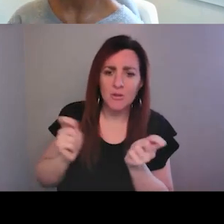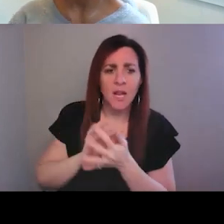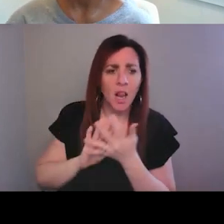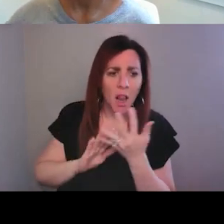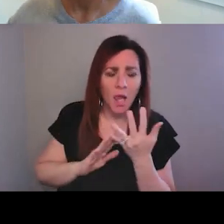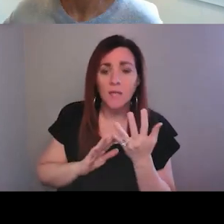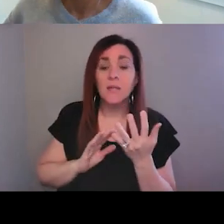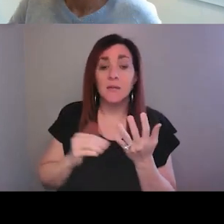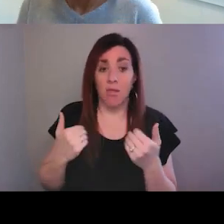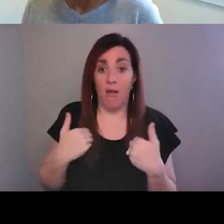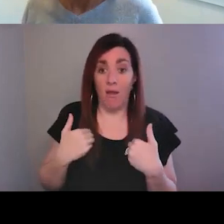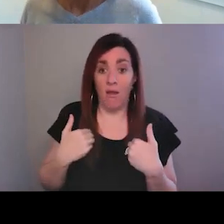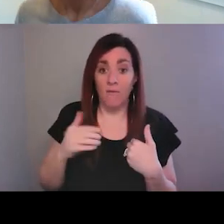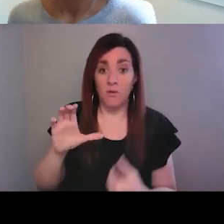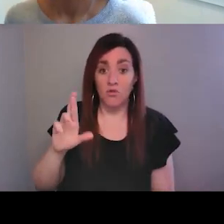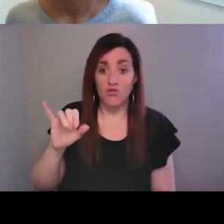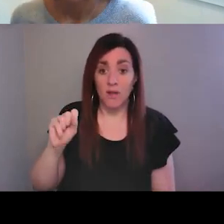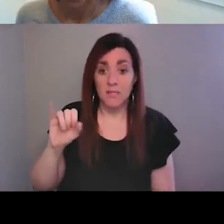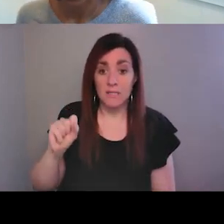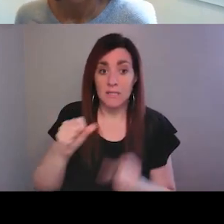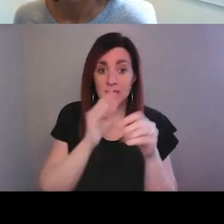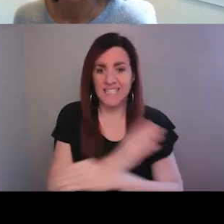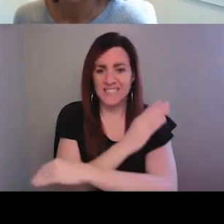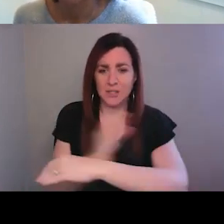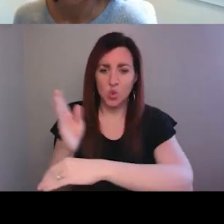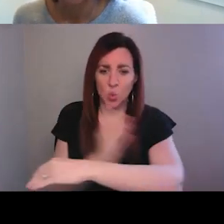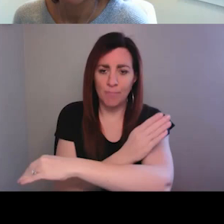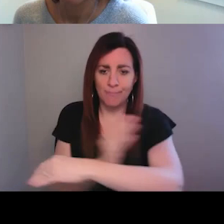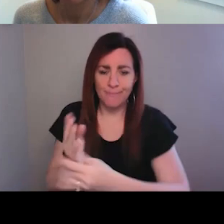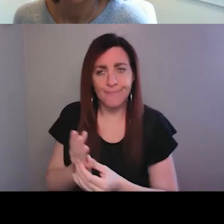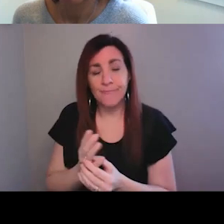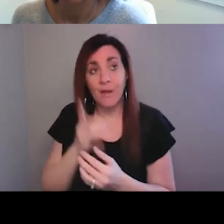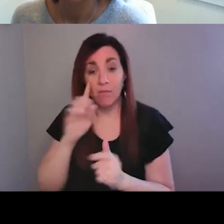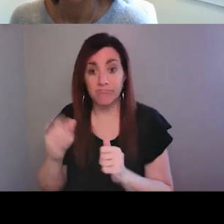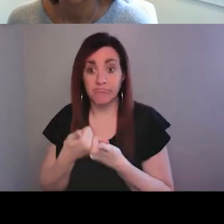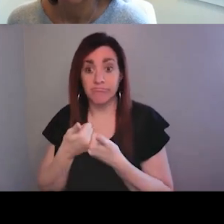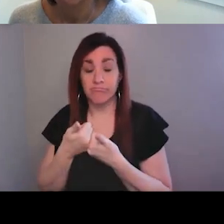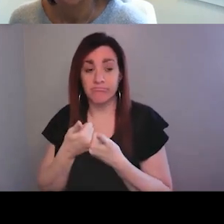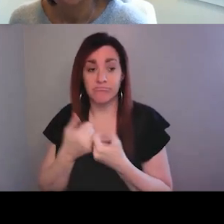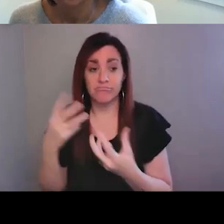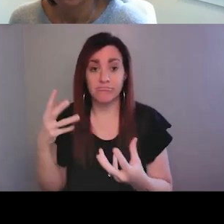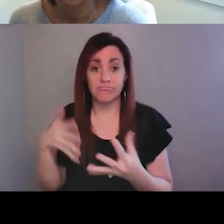HAVE A CRISIS CONTINUUM AND ONE OF THE CHALLENGES IS INFUSING THE